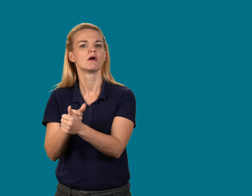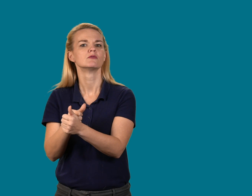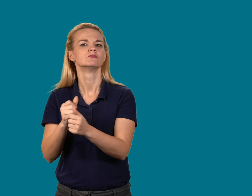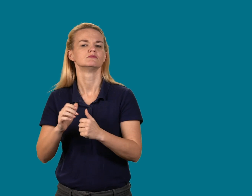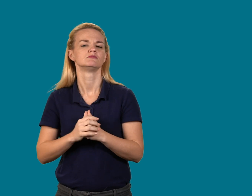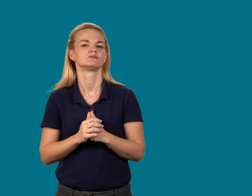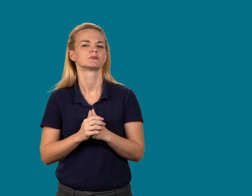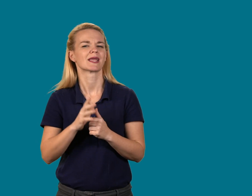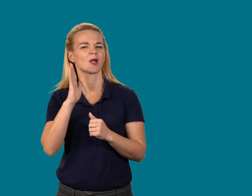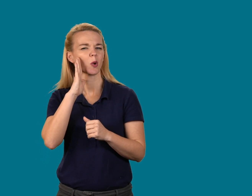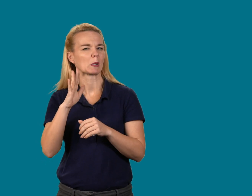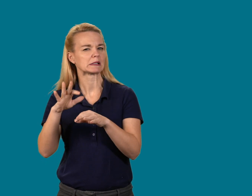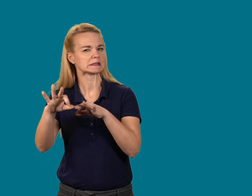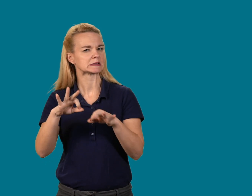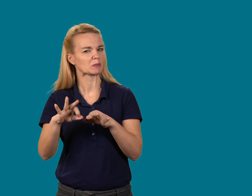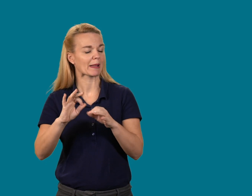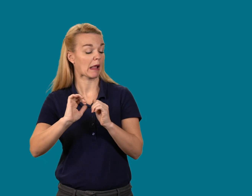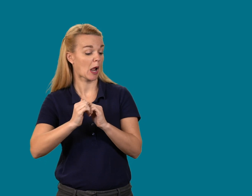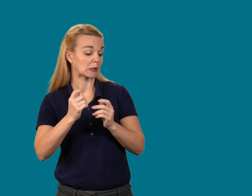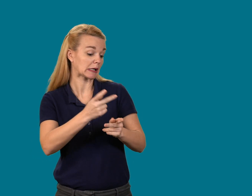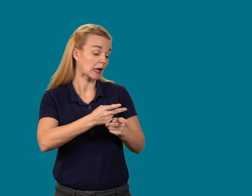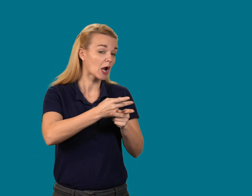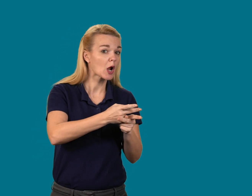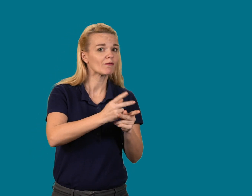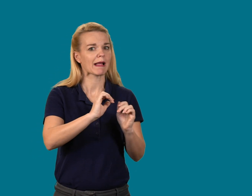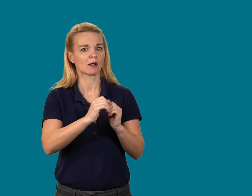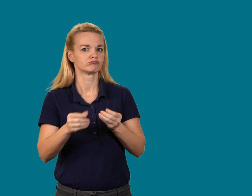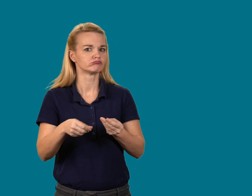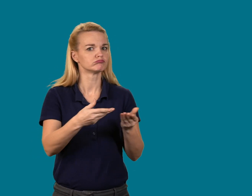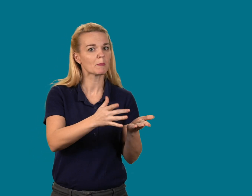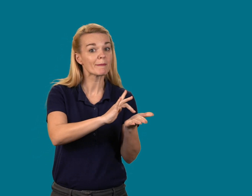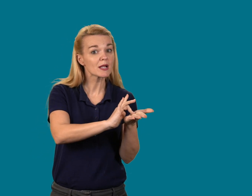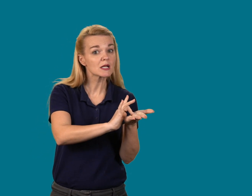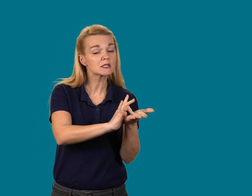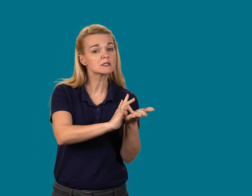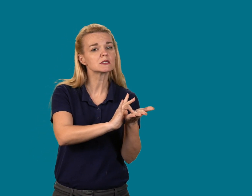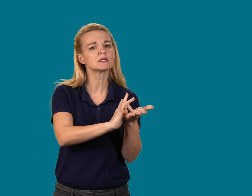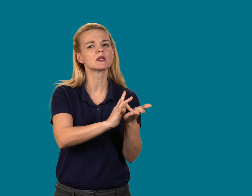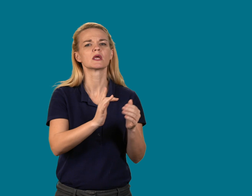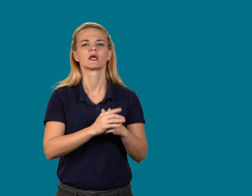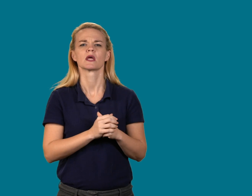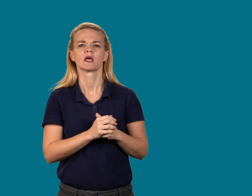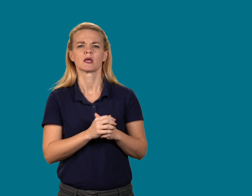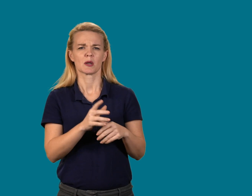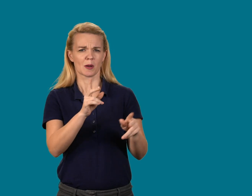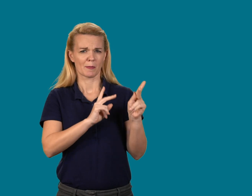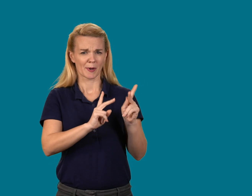their doctor's instructions for care and medicine.